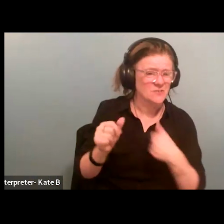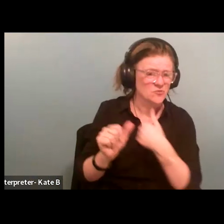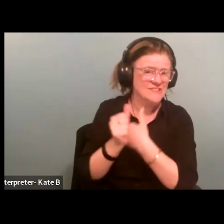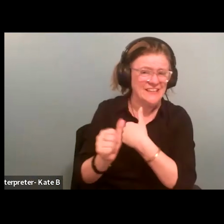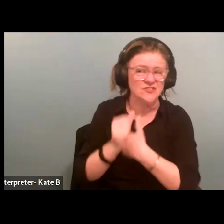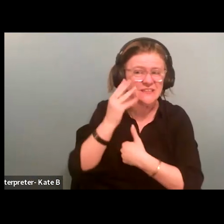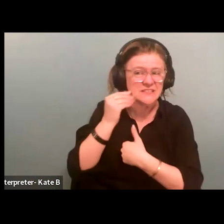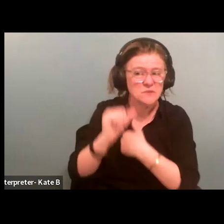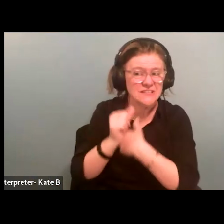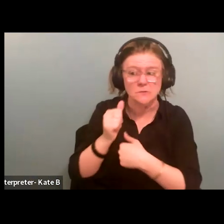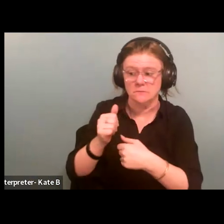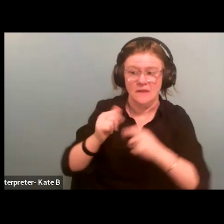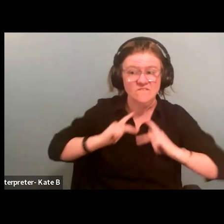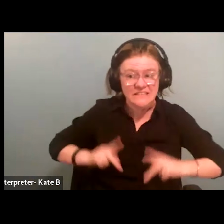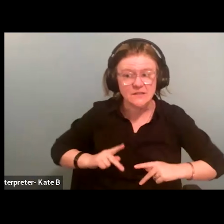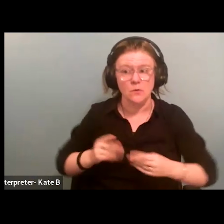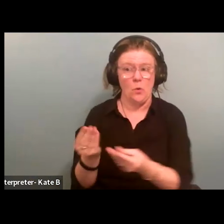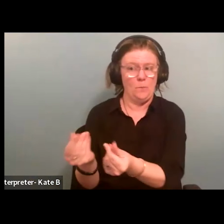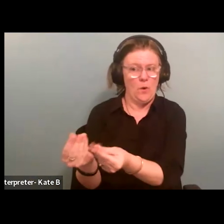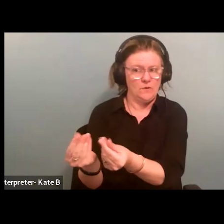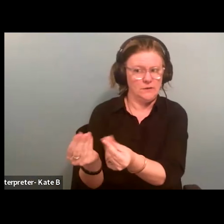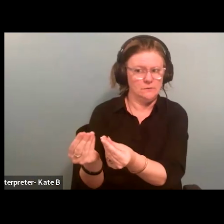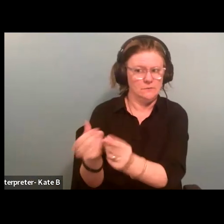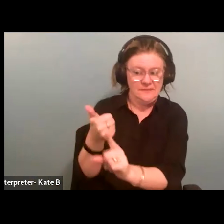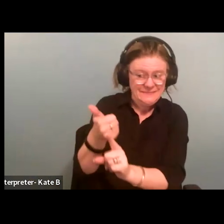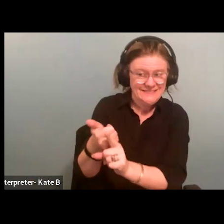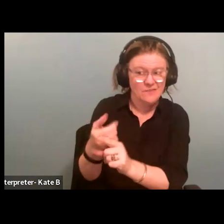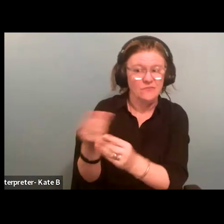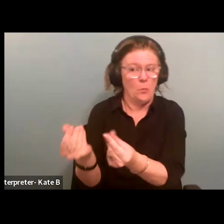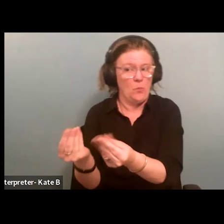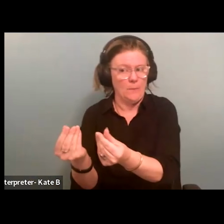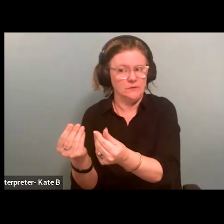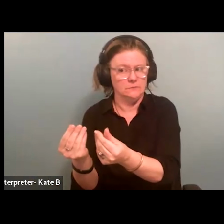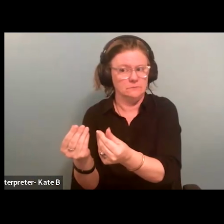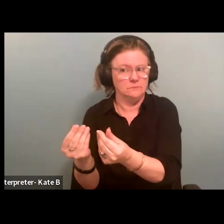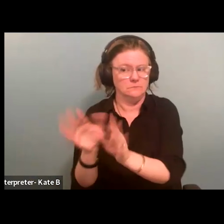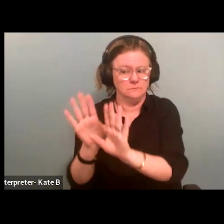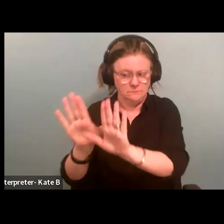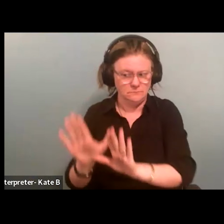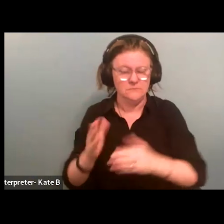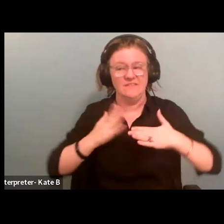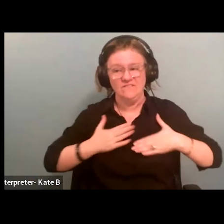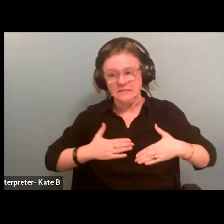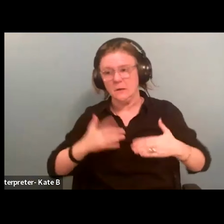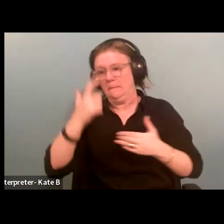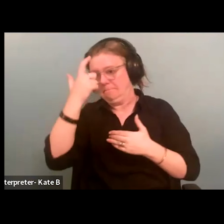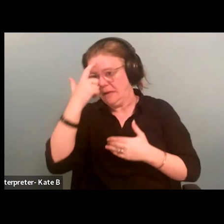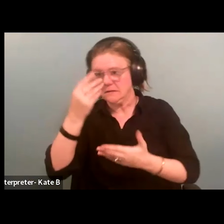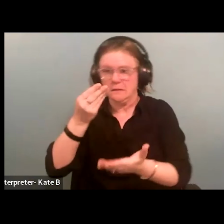to their person or their property. So that's both their physical, as well as their assets.